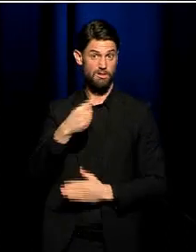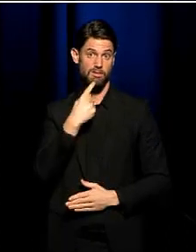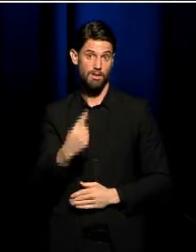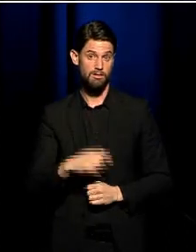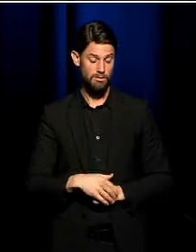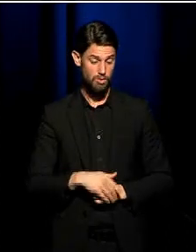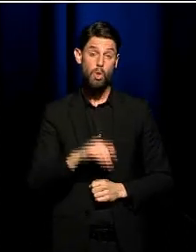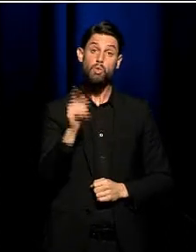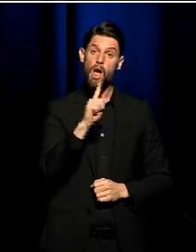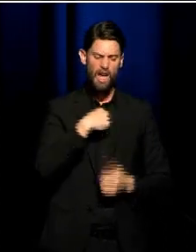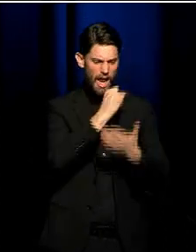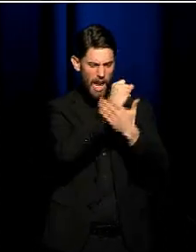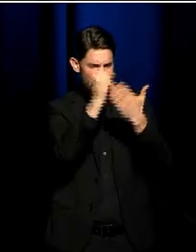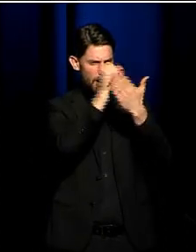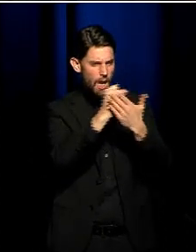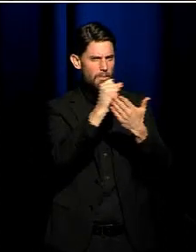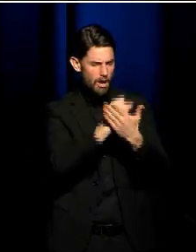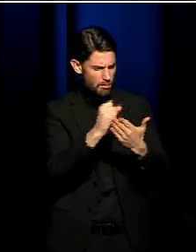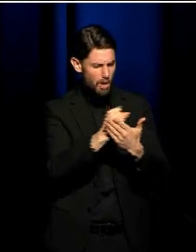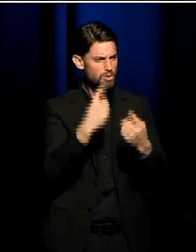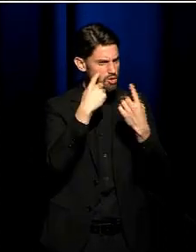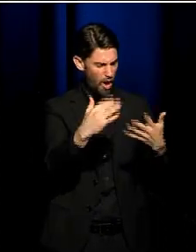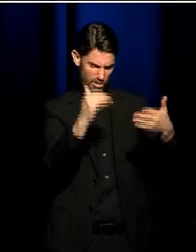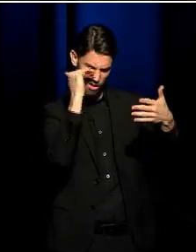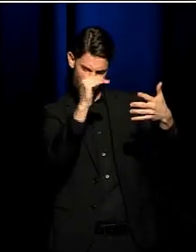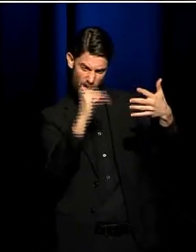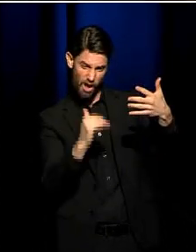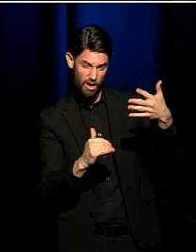demonstrates that the Australian community has a very long way to go